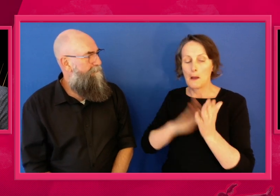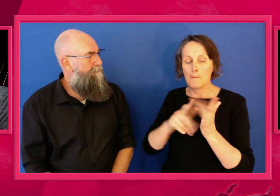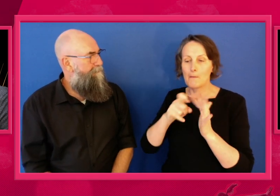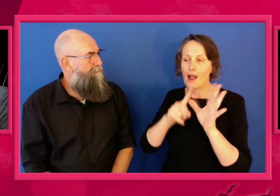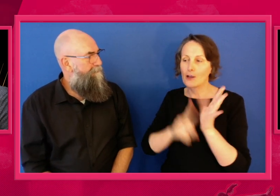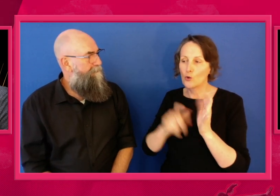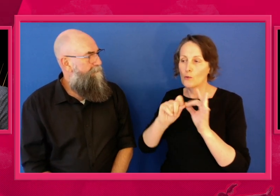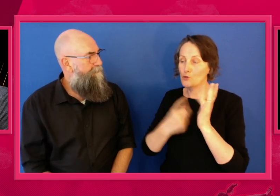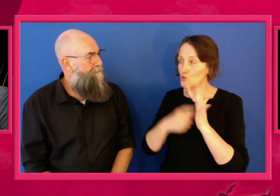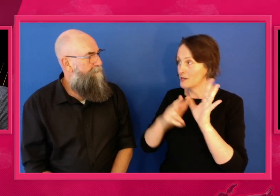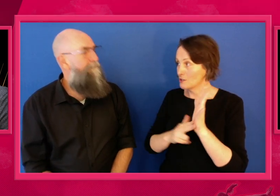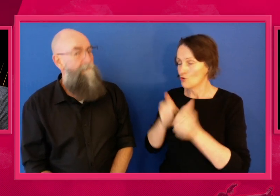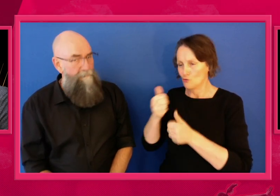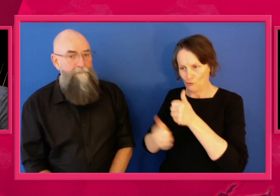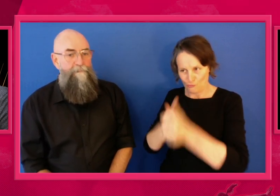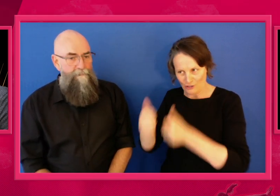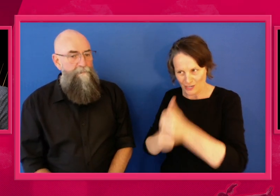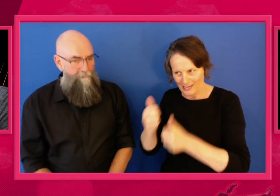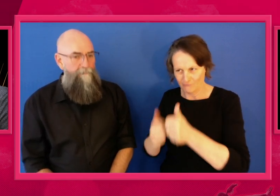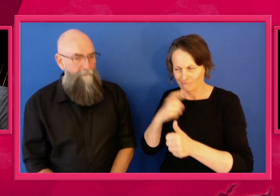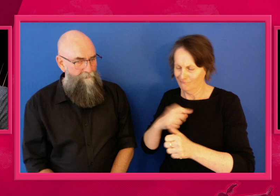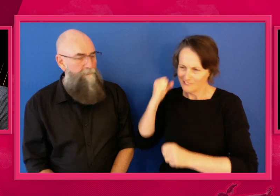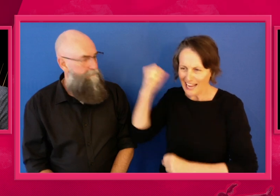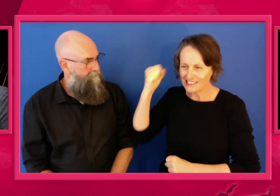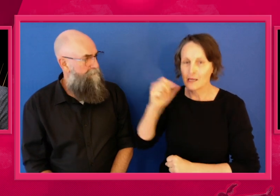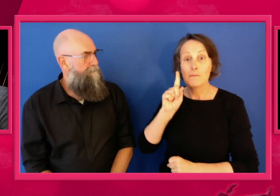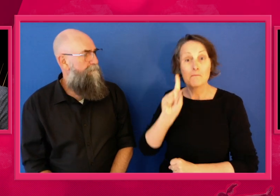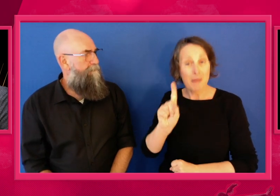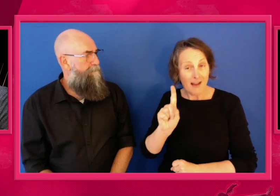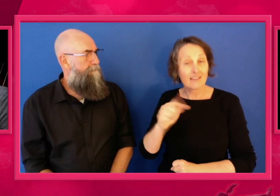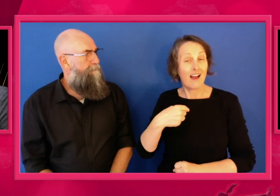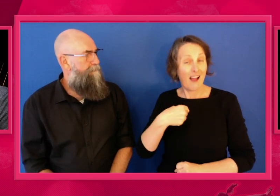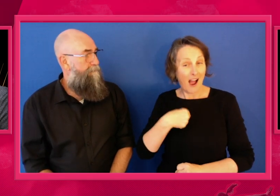congratulations. He is my You Little Ripper moment. But I, I was pretty nervous, pretty